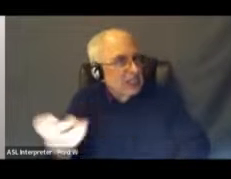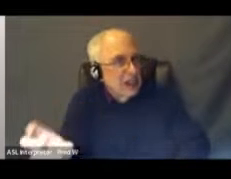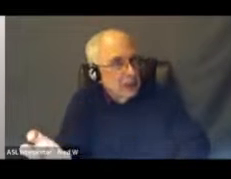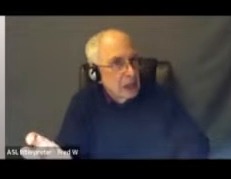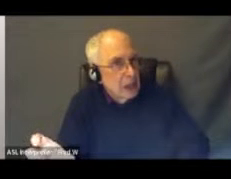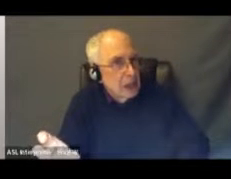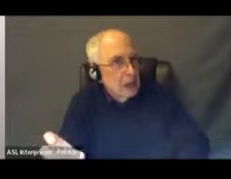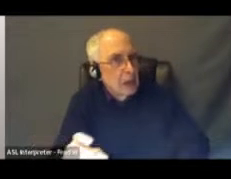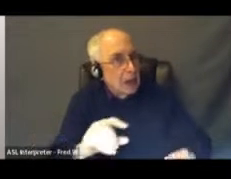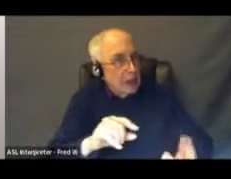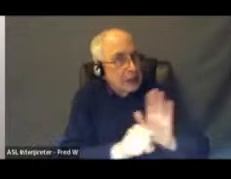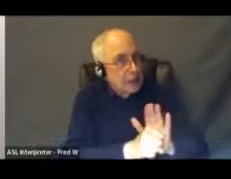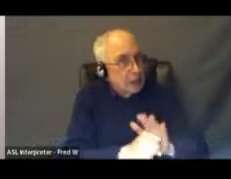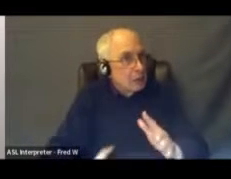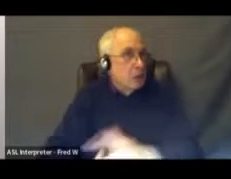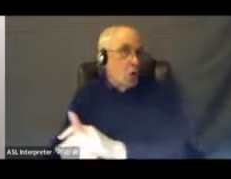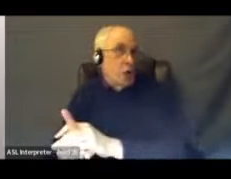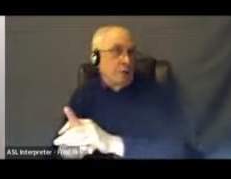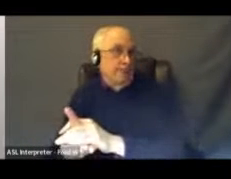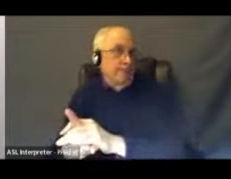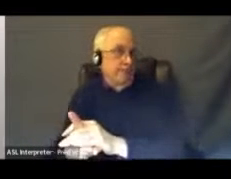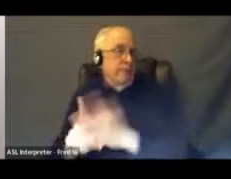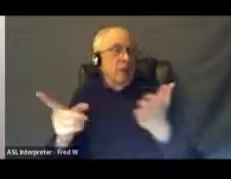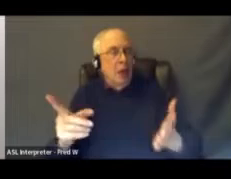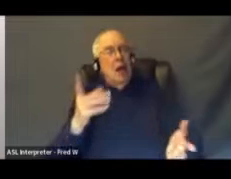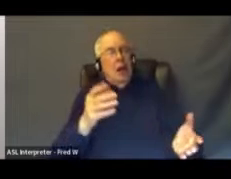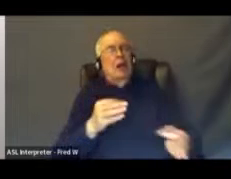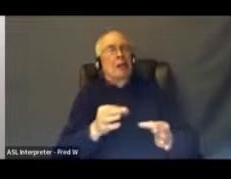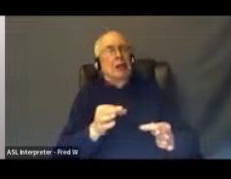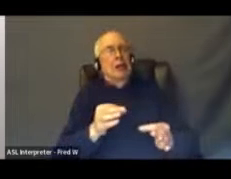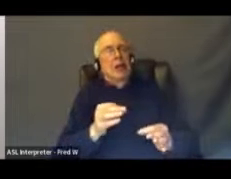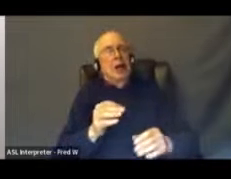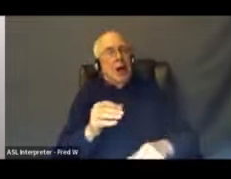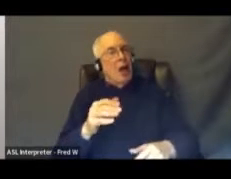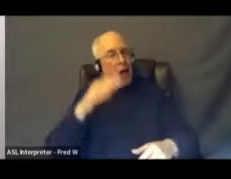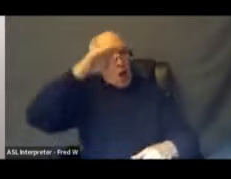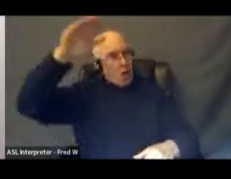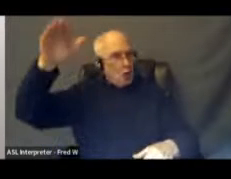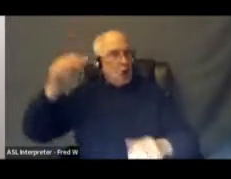skill building. You know, at age 10, we have the guardians or adults in our life, who are managing our soccer schedule,